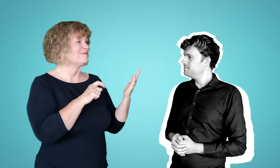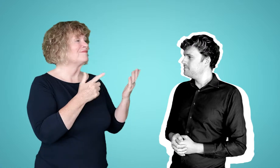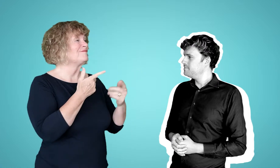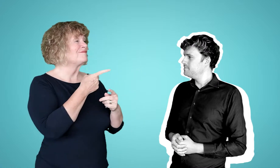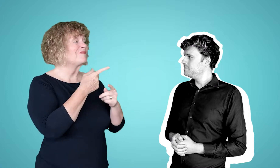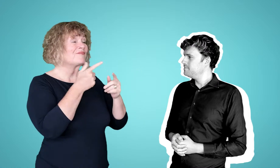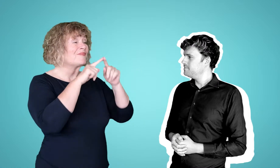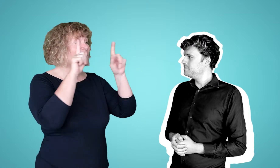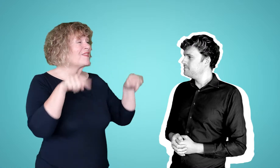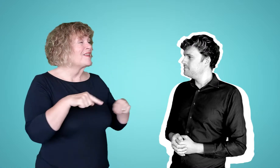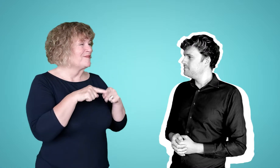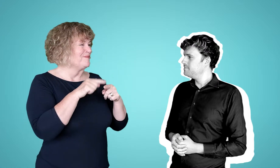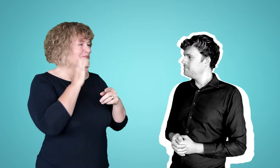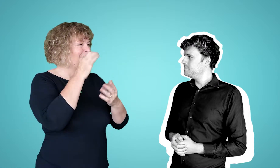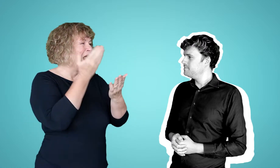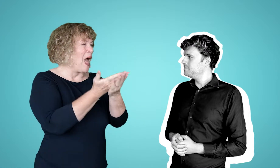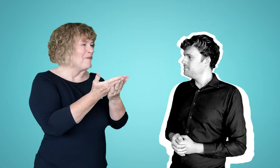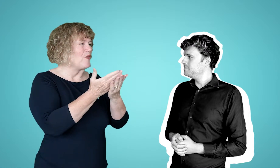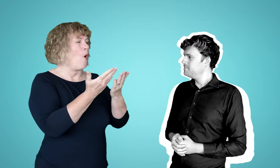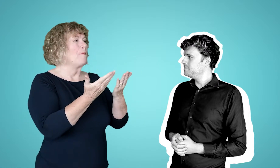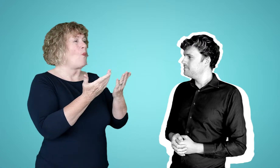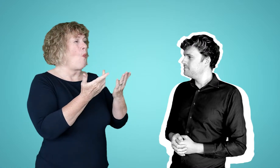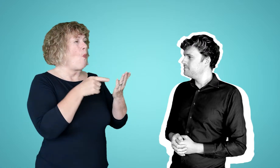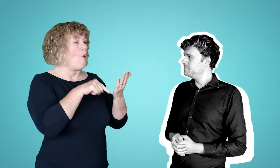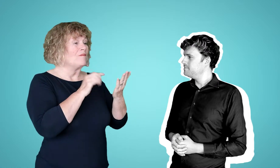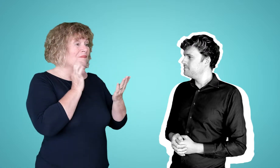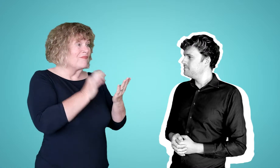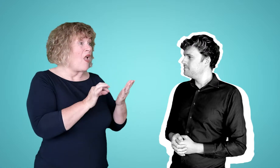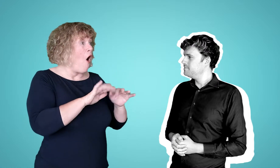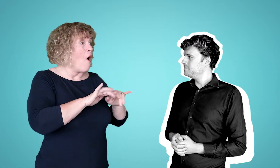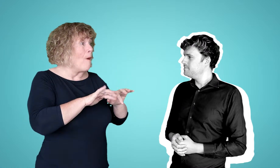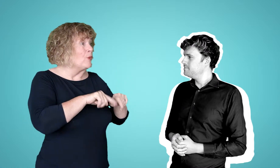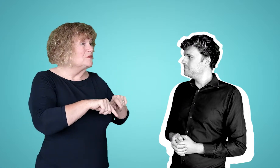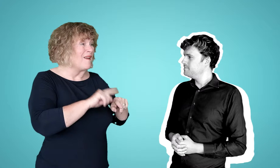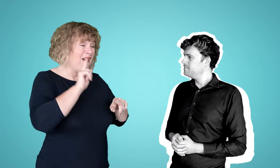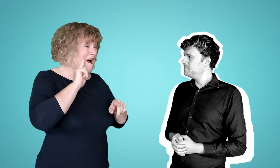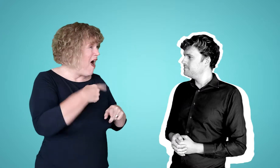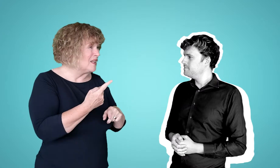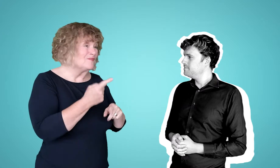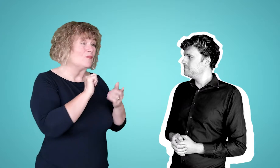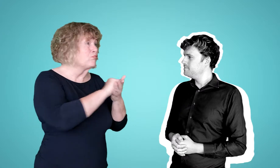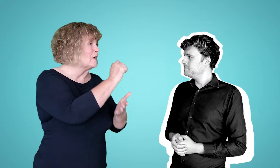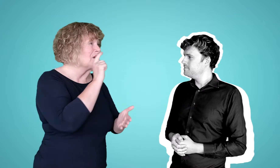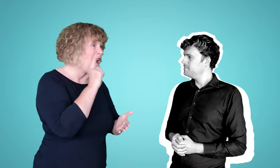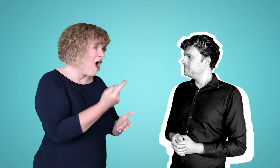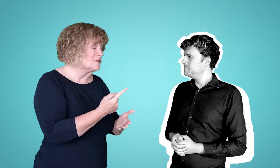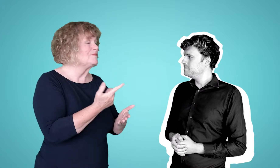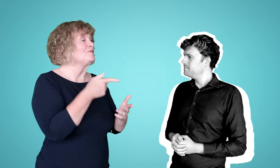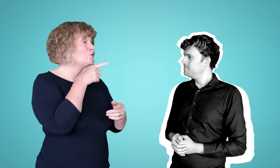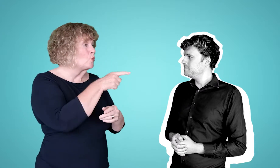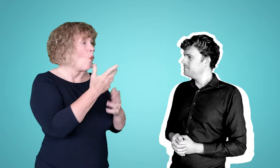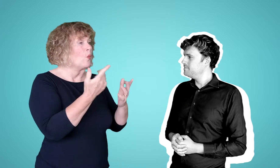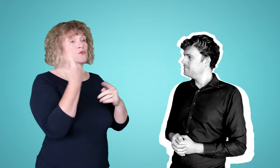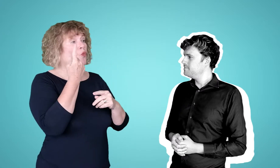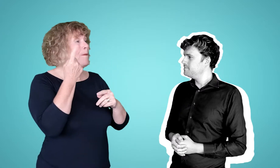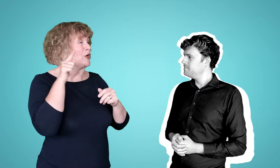If you cannot print the claim form or apply online, you or someone on your behalf